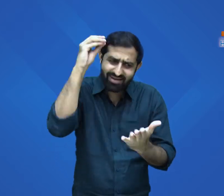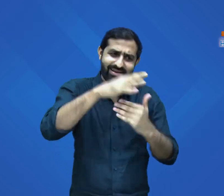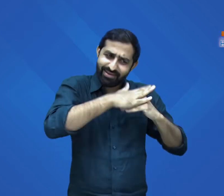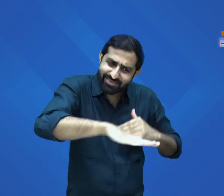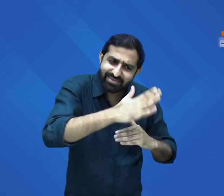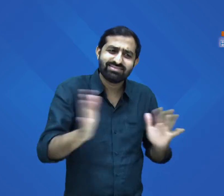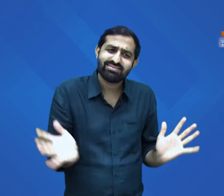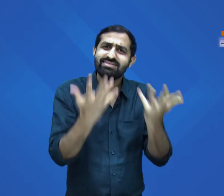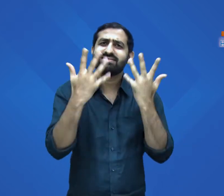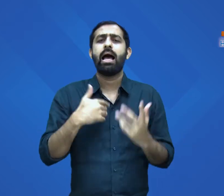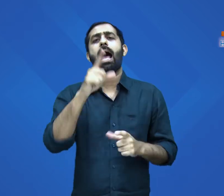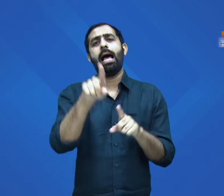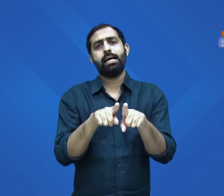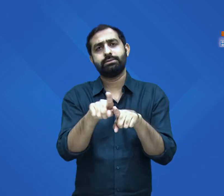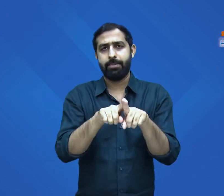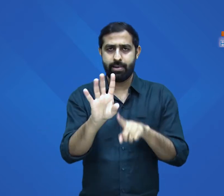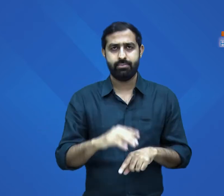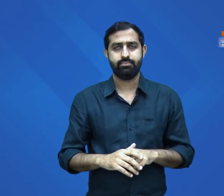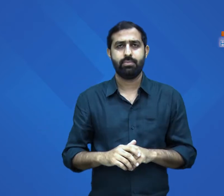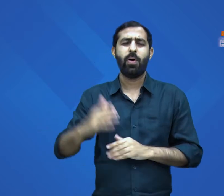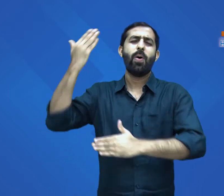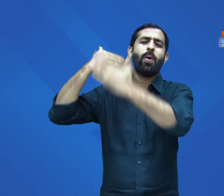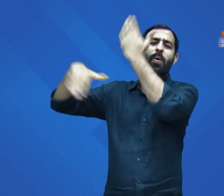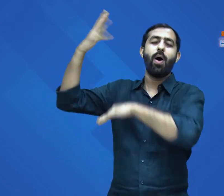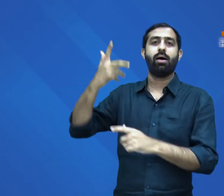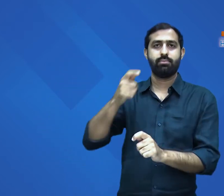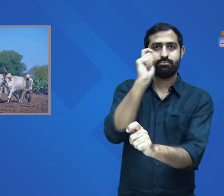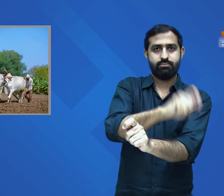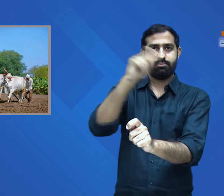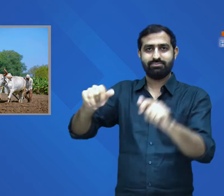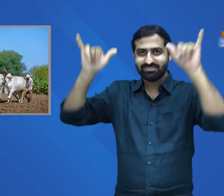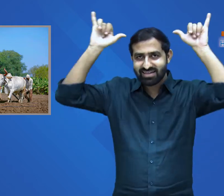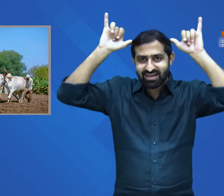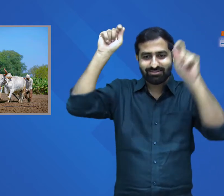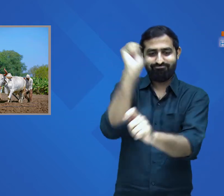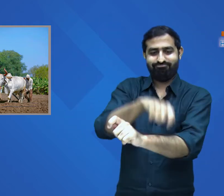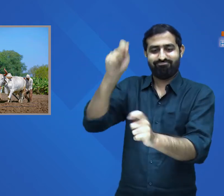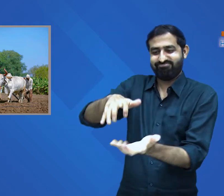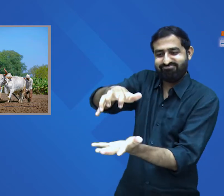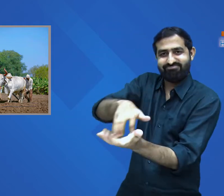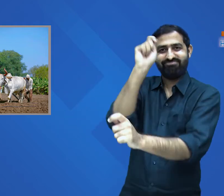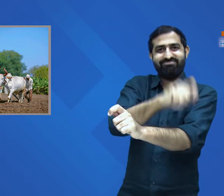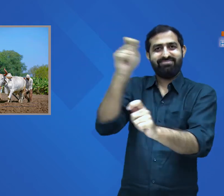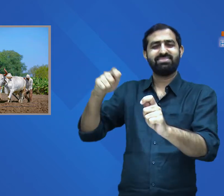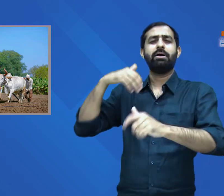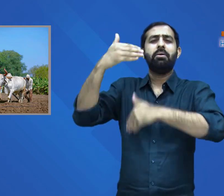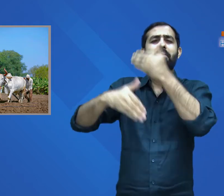Learning should always be continued throughout our lives. Let me give you an example. Earlier, there was a traditional way of ploughing the fields.